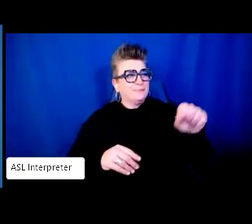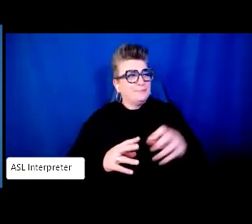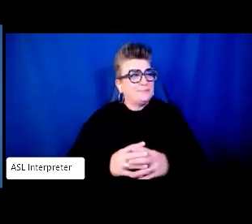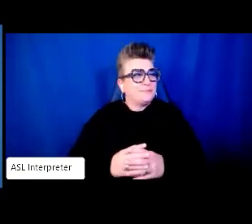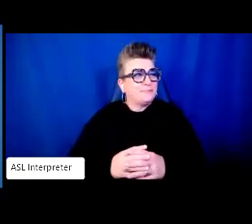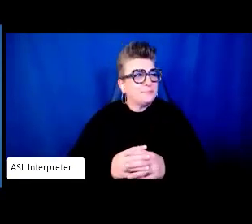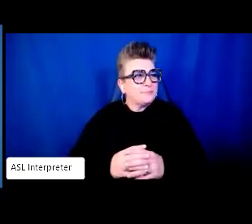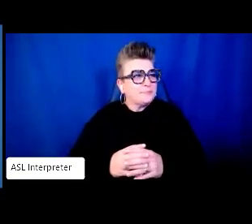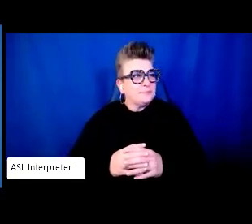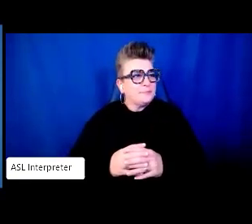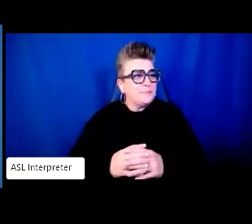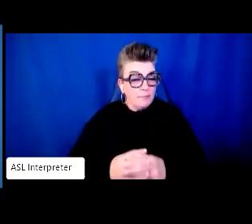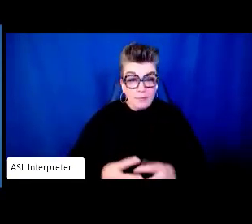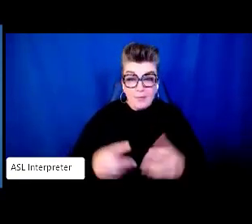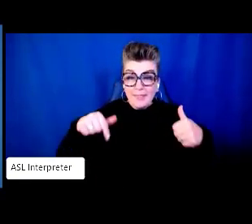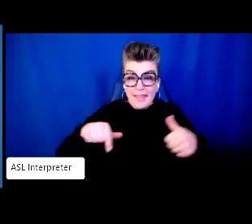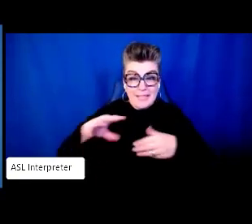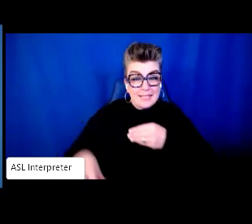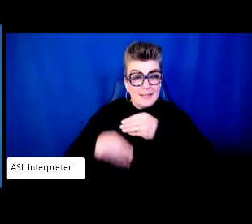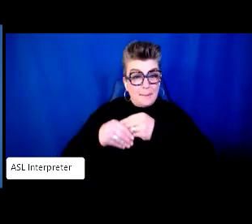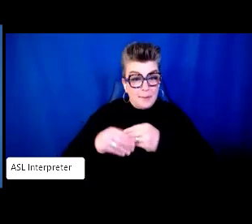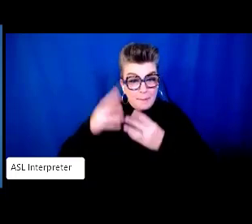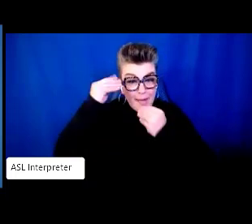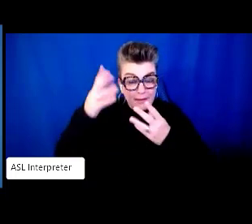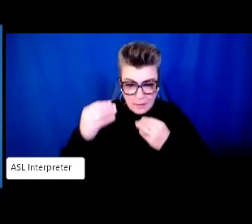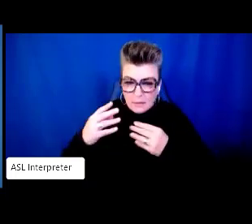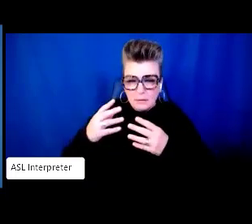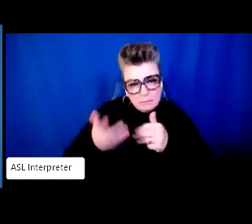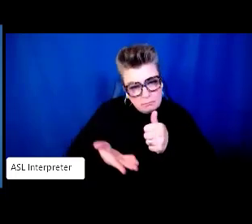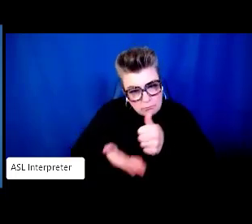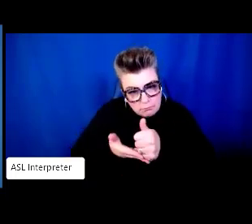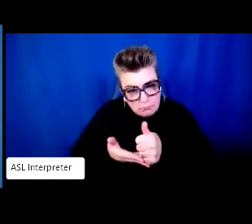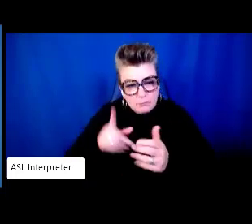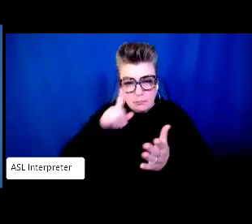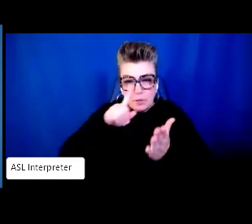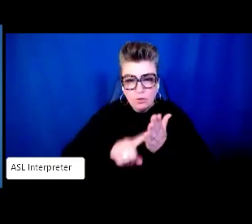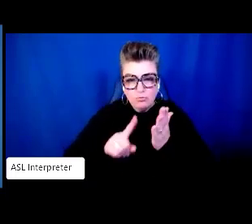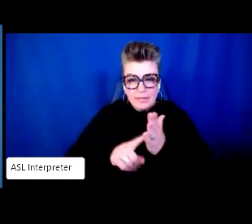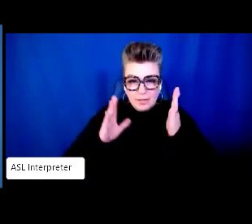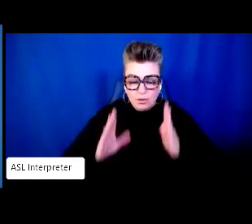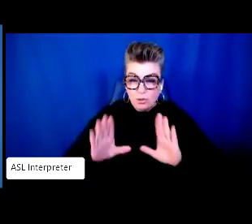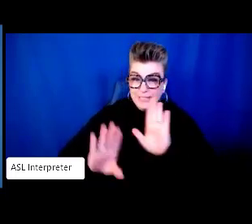is intended to assist researchers in developing an appropriate data management